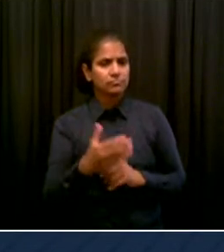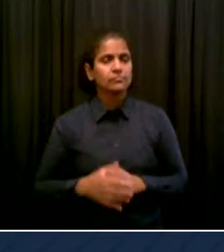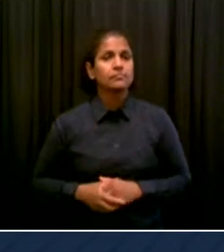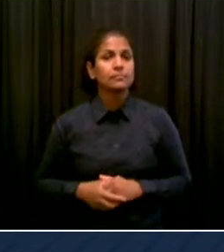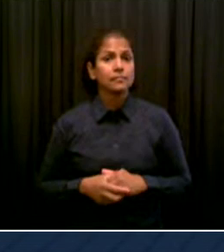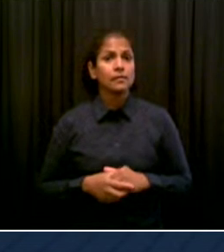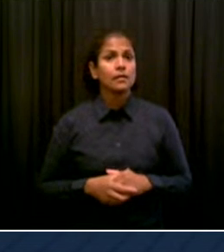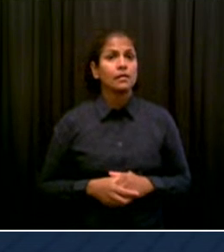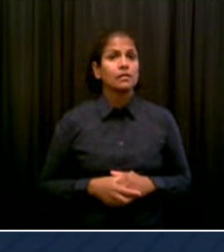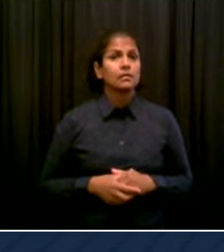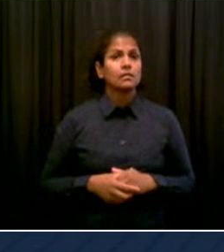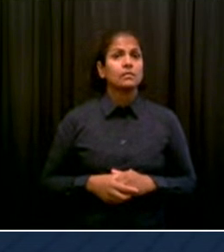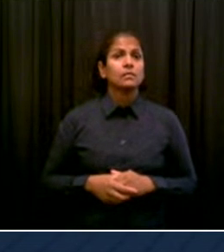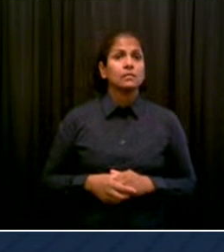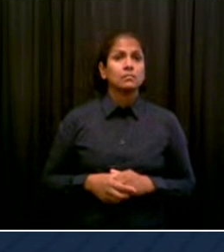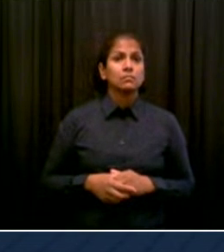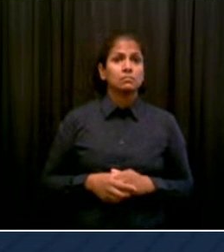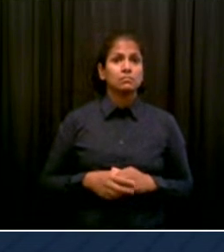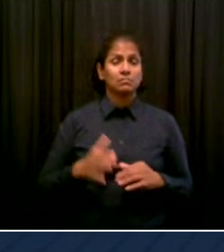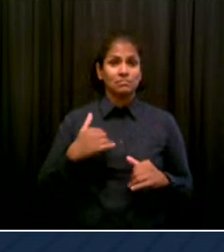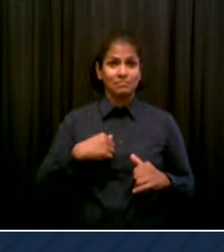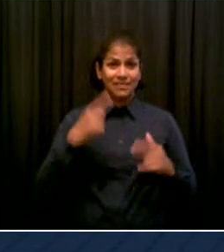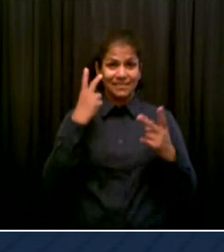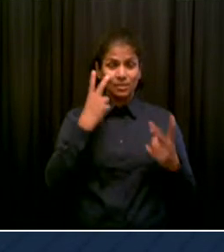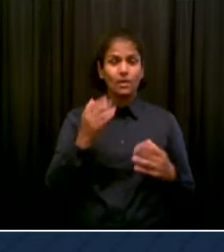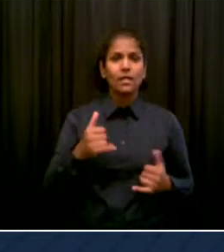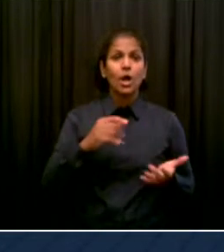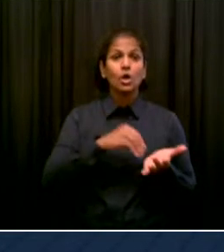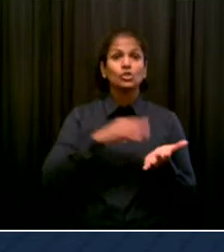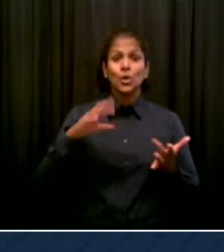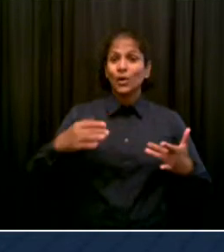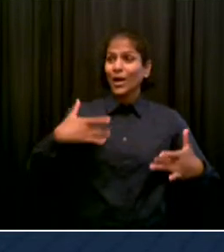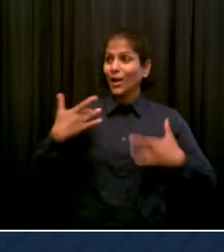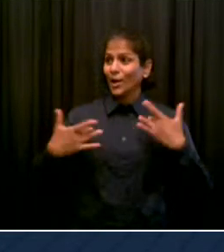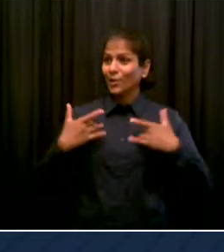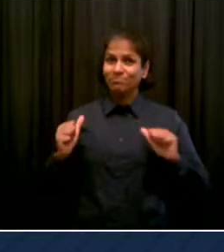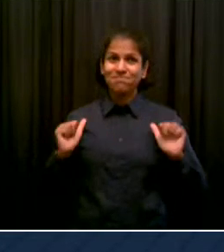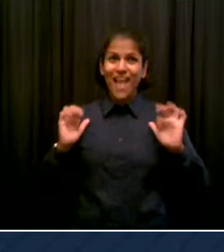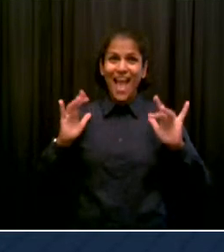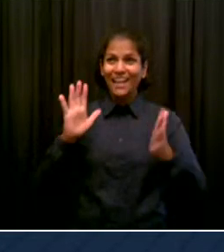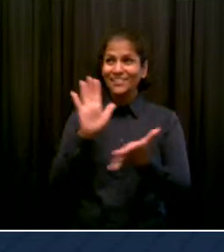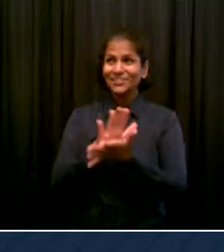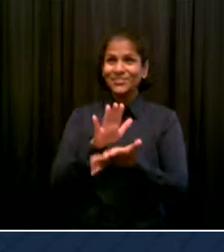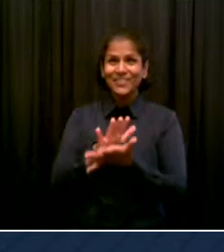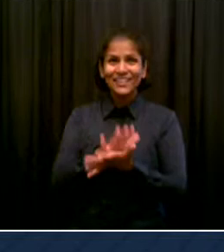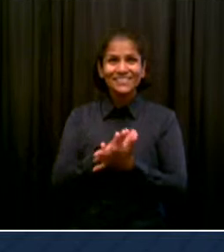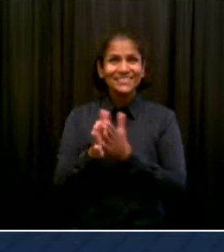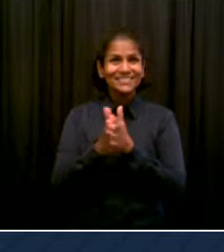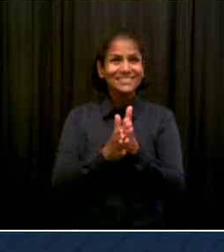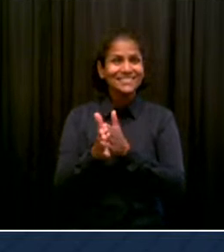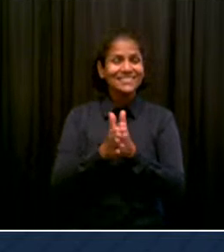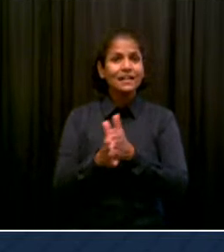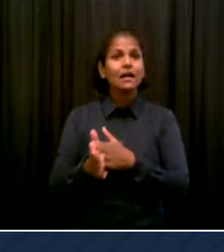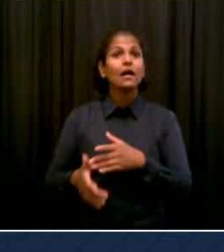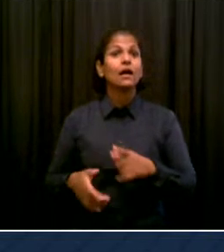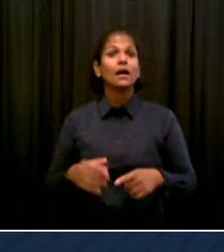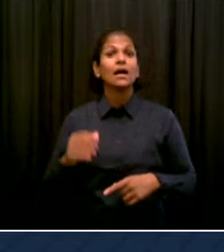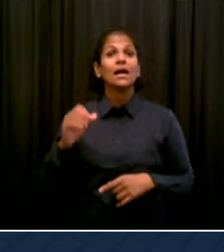NUMBERS WERE ALL SCHOOLS ARE POINTING IN AND WE HAVE A FINAL ACCOUNTING. WHAT DID YOU SEE, CHANCELLOR?